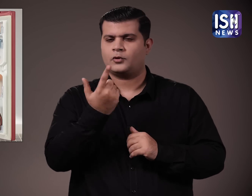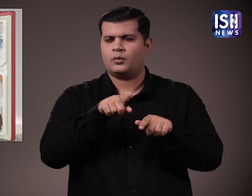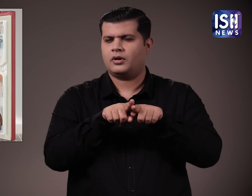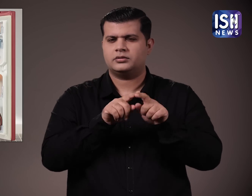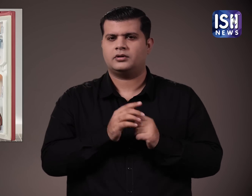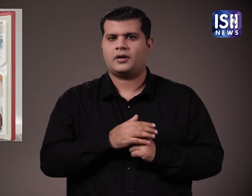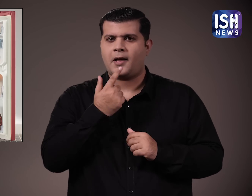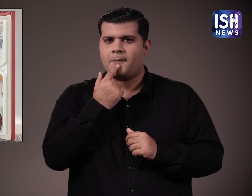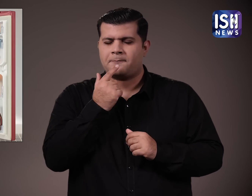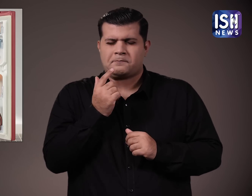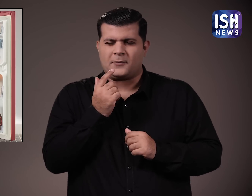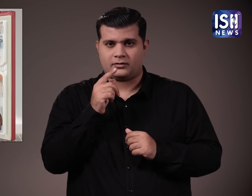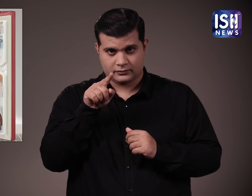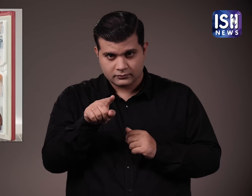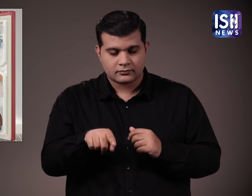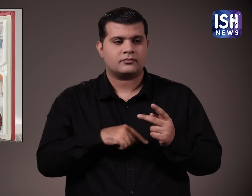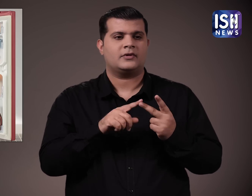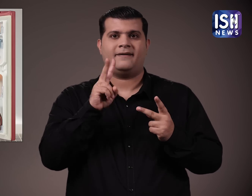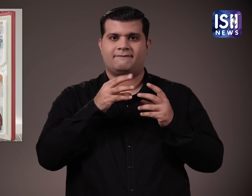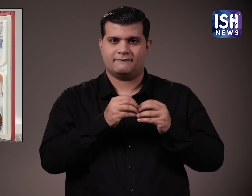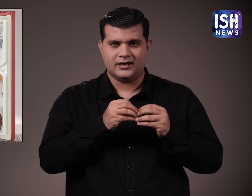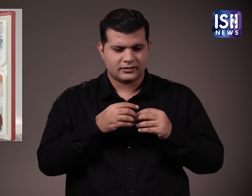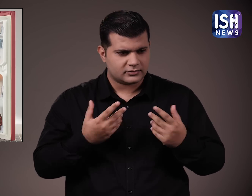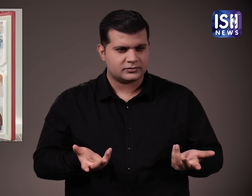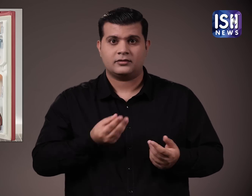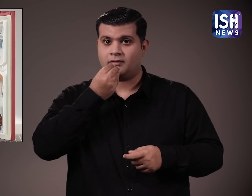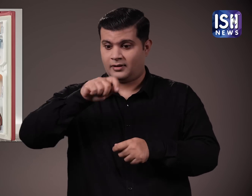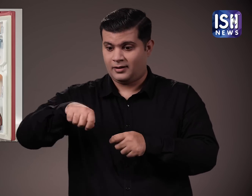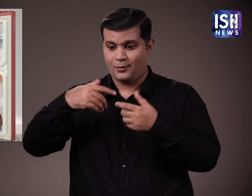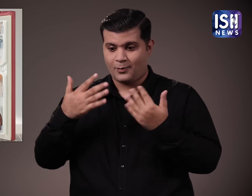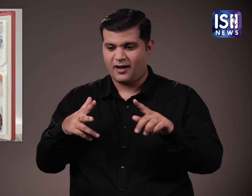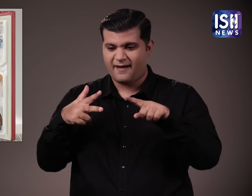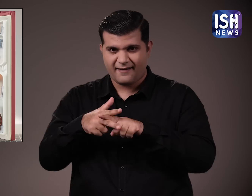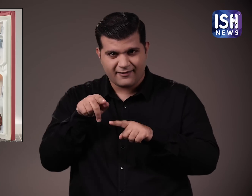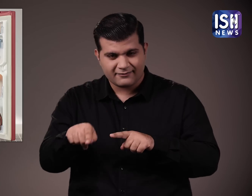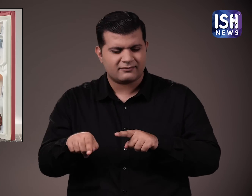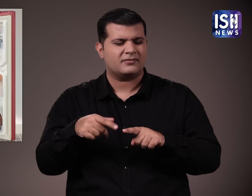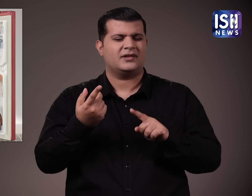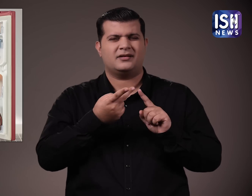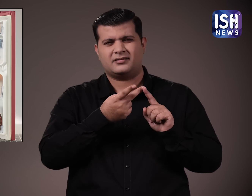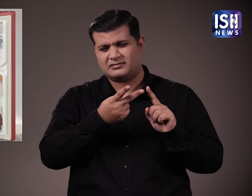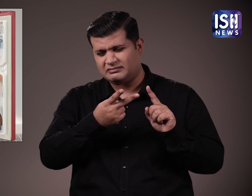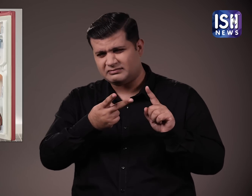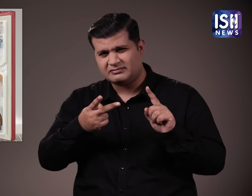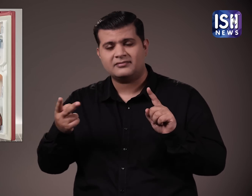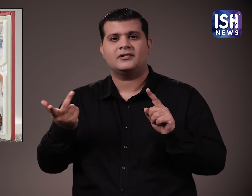For eg. pickles, vegetables, cooked food, etc.,